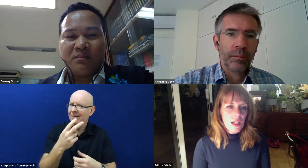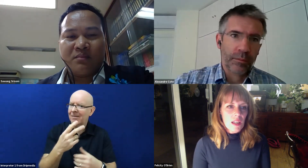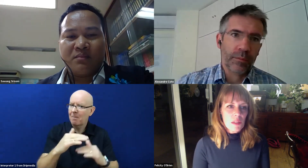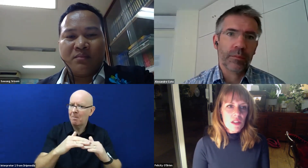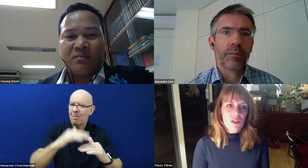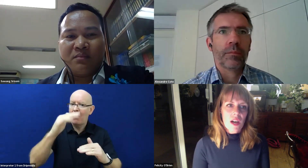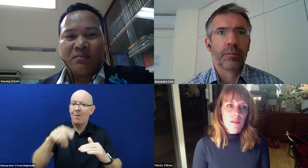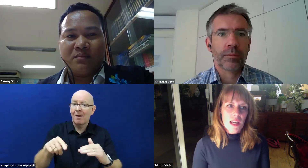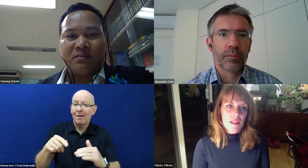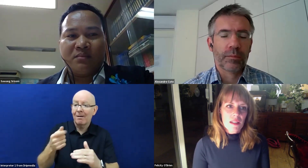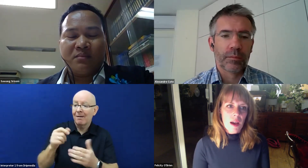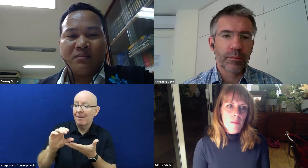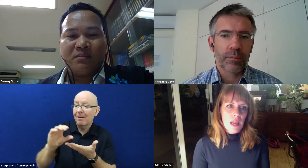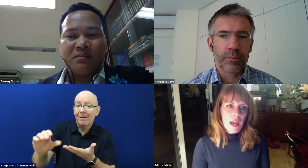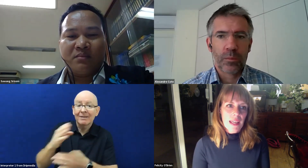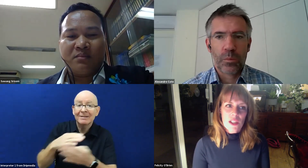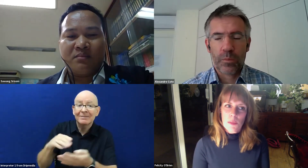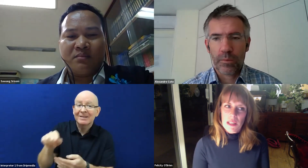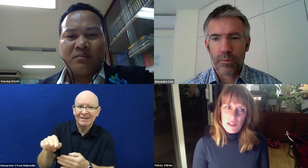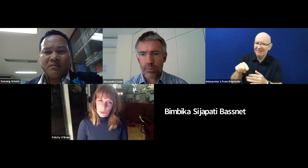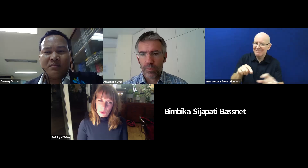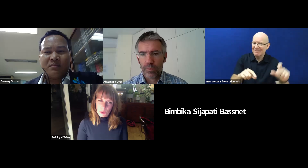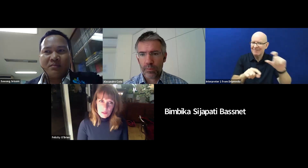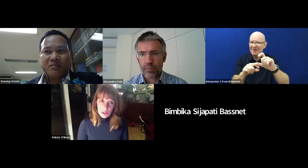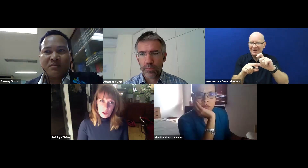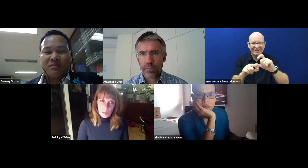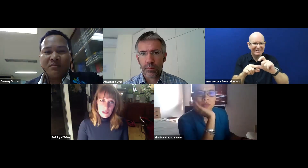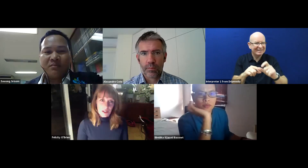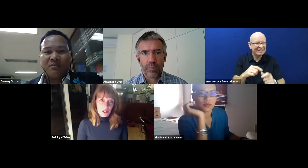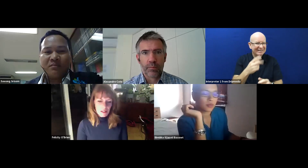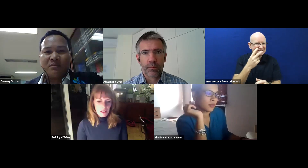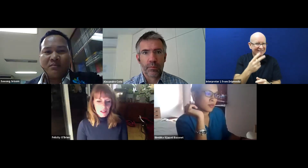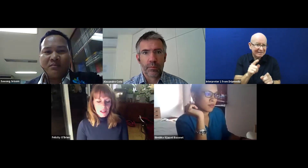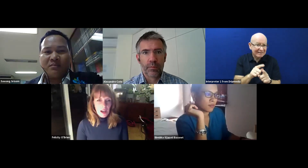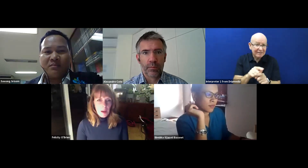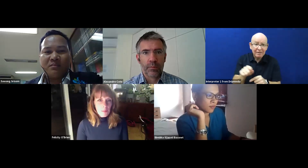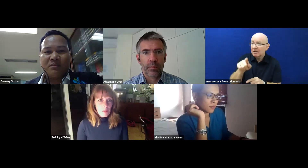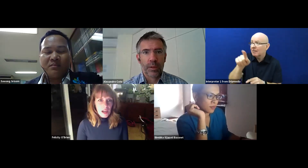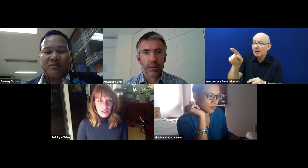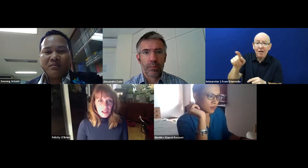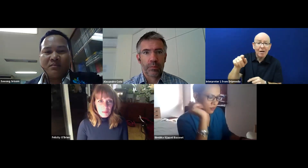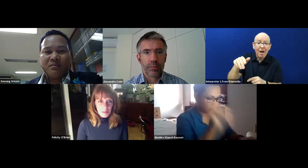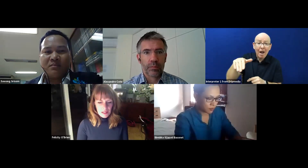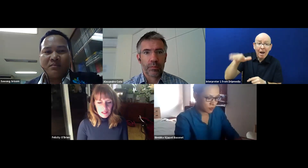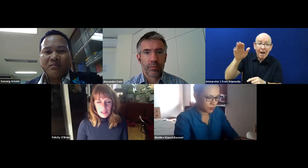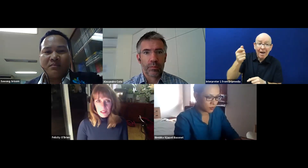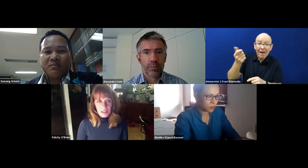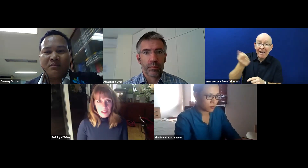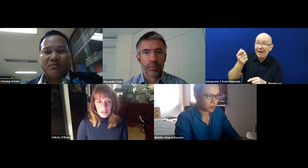can be described as a cash plus tool of social protection, my understanding is